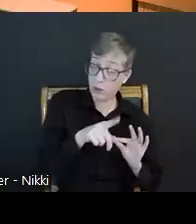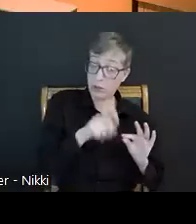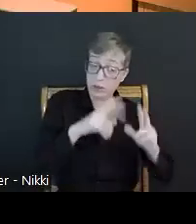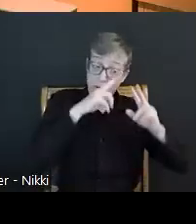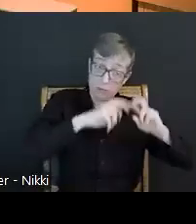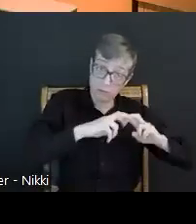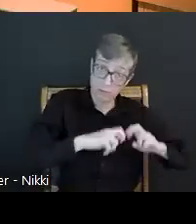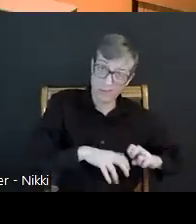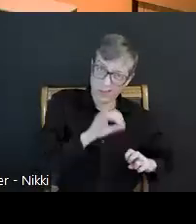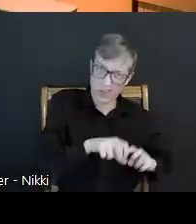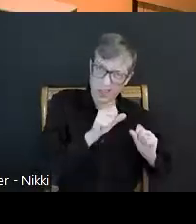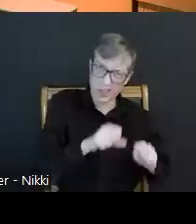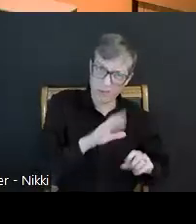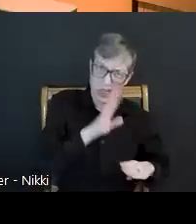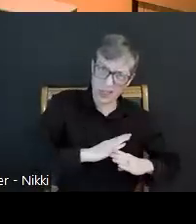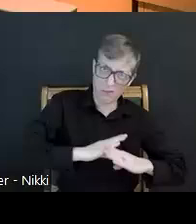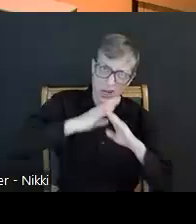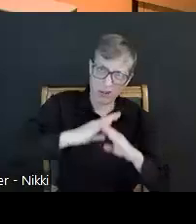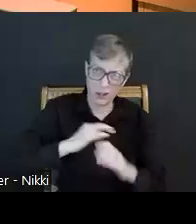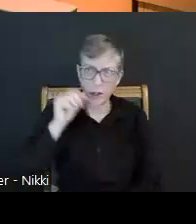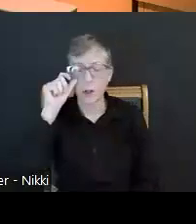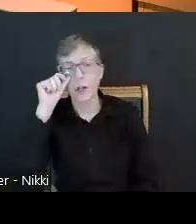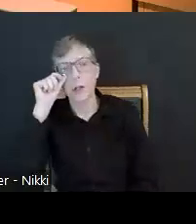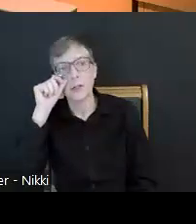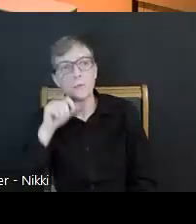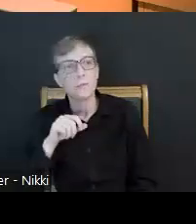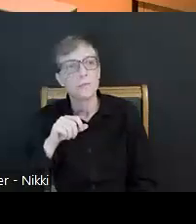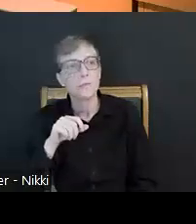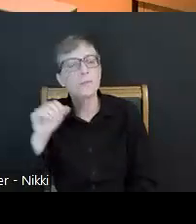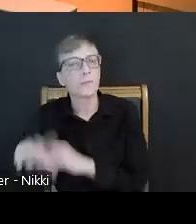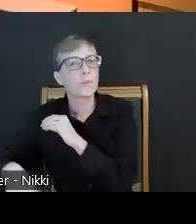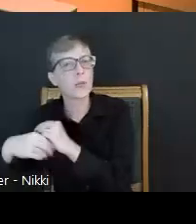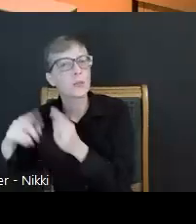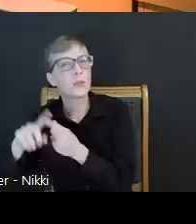off of what chin was saying that's part of why we have the ipv group for consultation is to